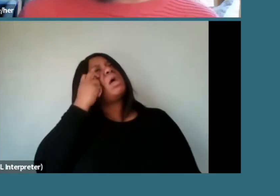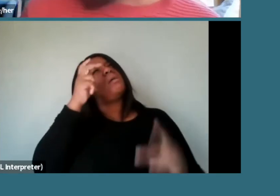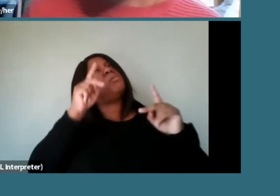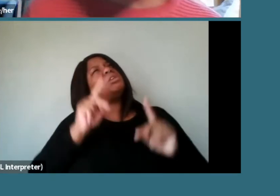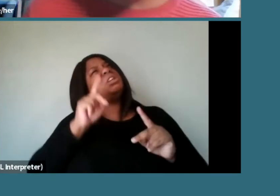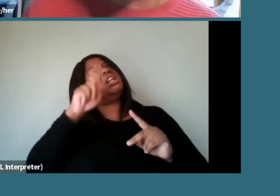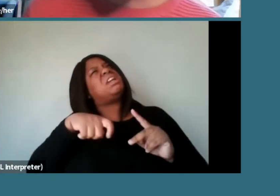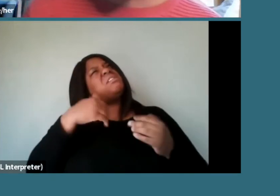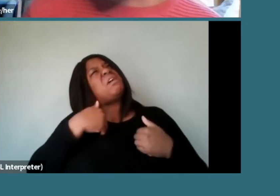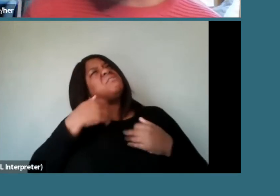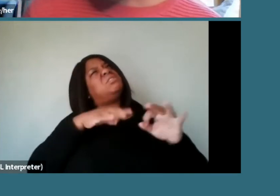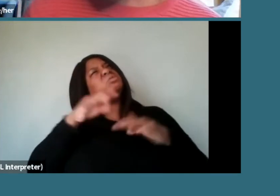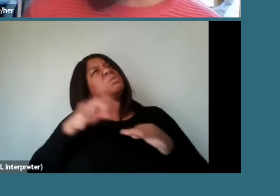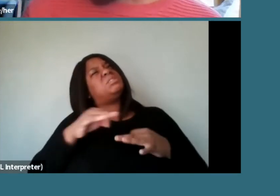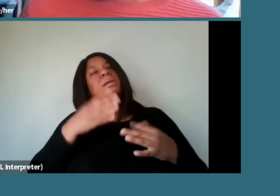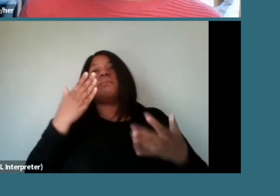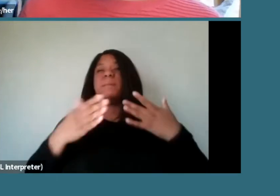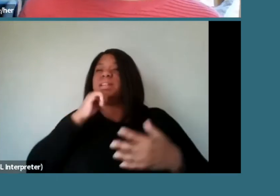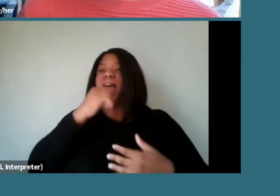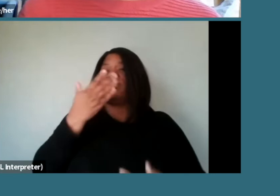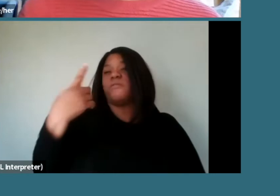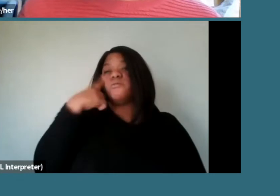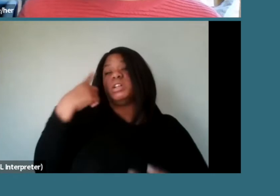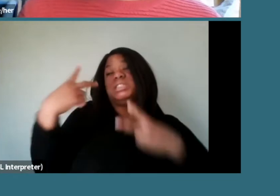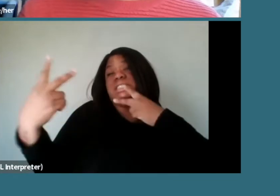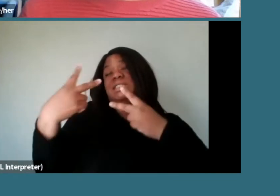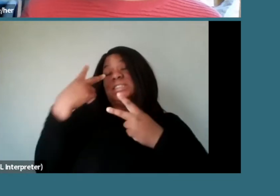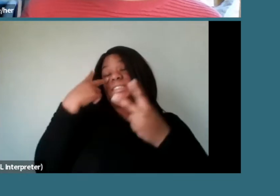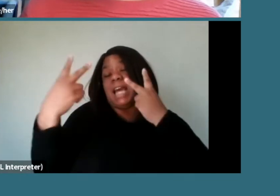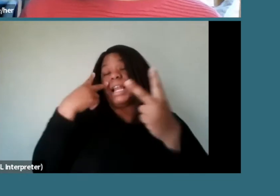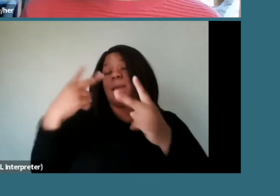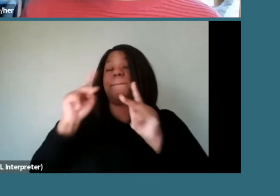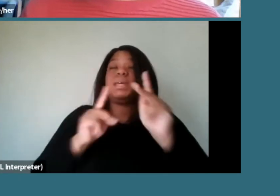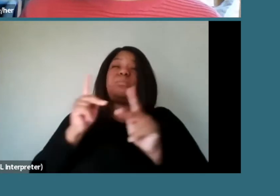that maybe it shouldn't be there for the sighted people? And I think this goes beyond access.